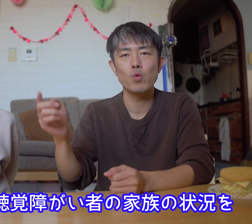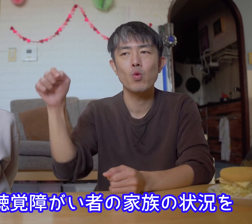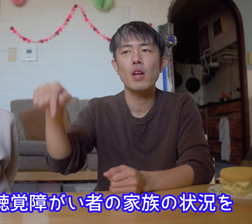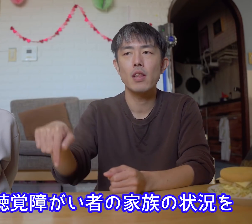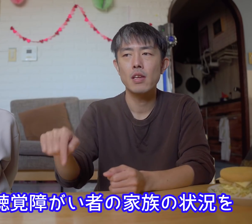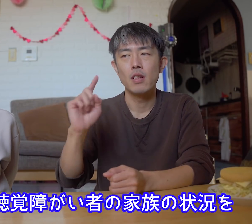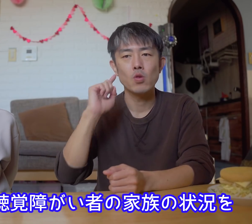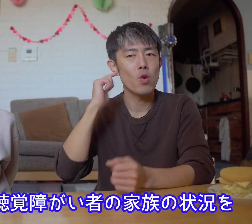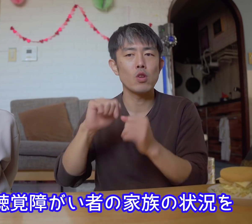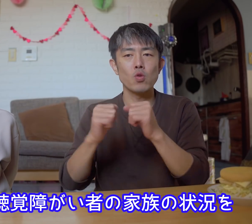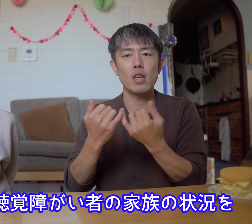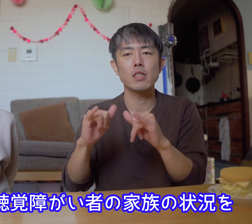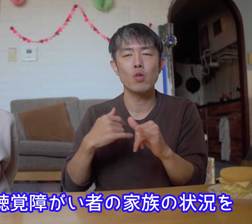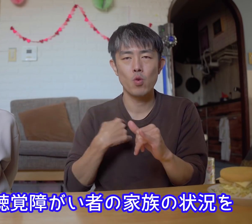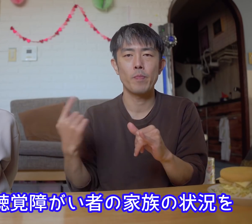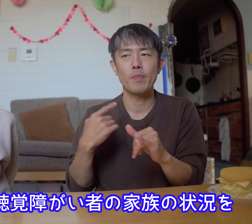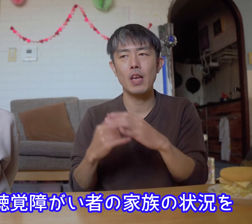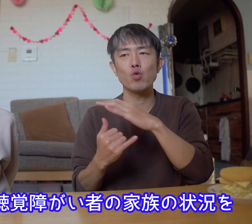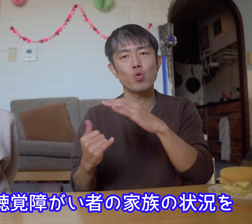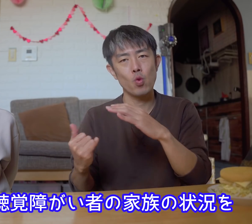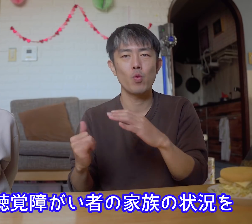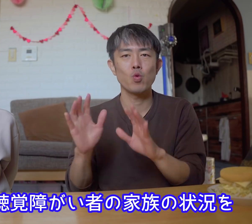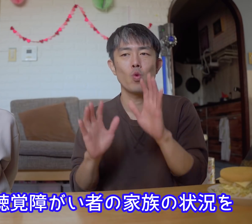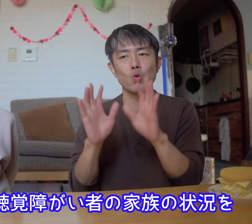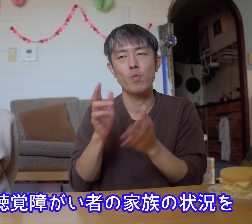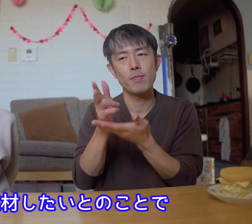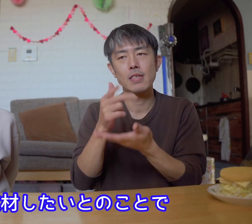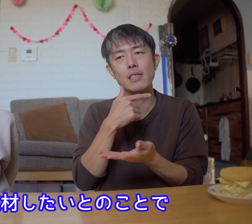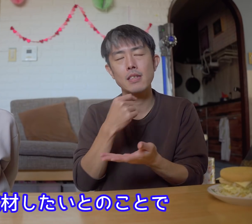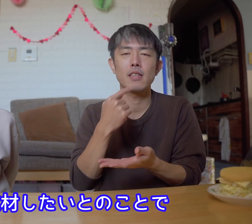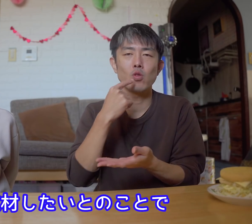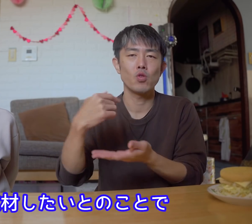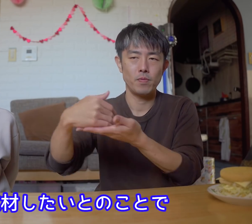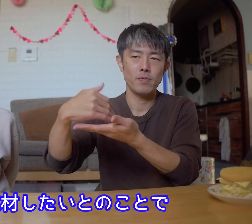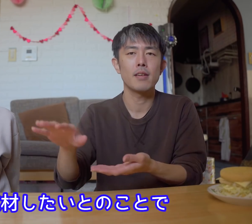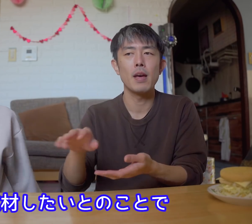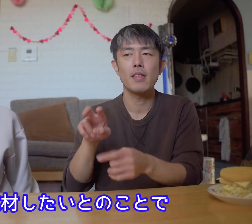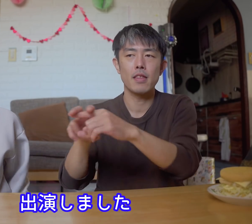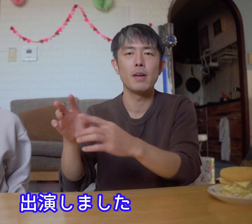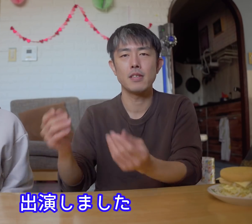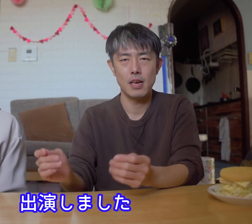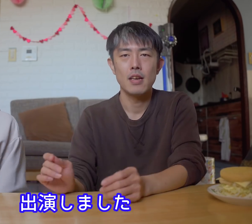They wanted to cover the situation of families of deaf people, so we appeared on the channel.